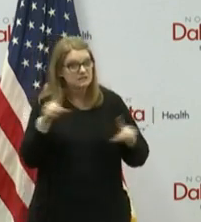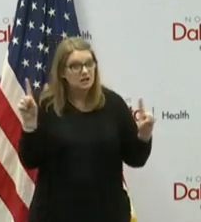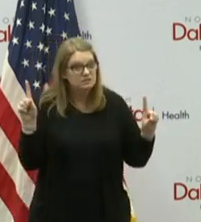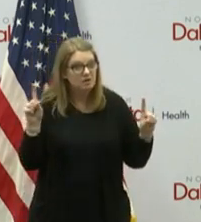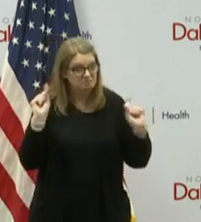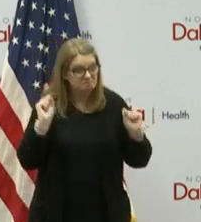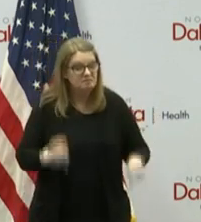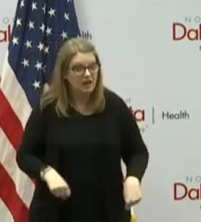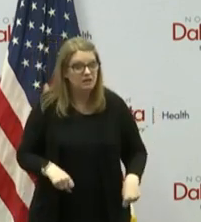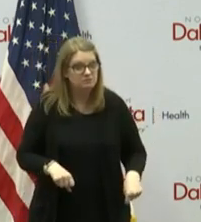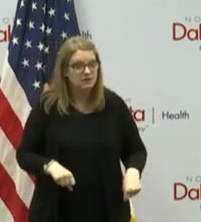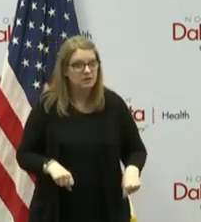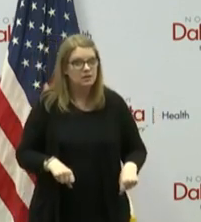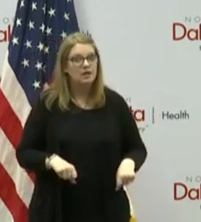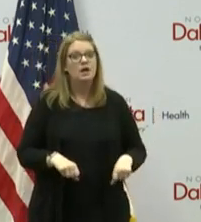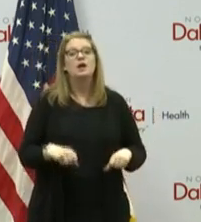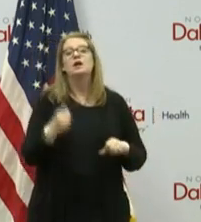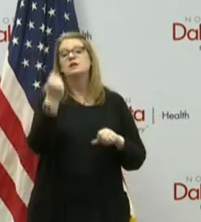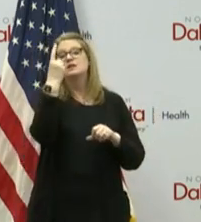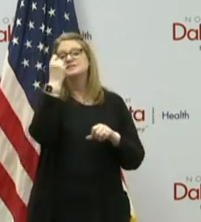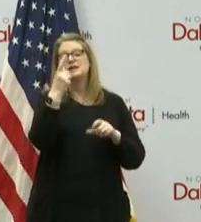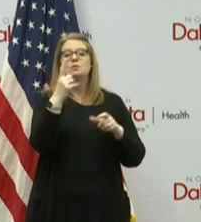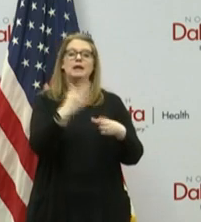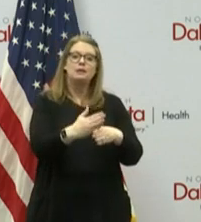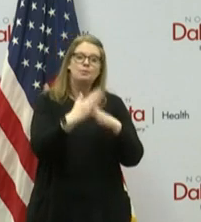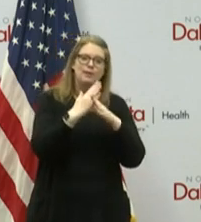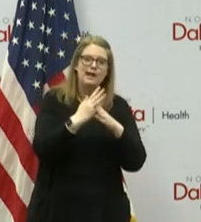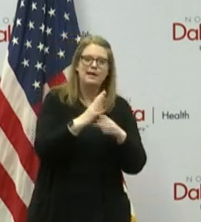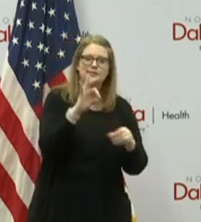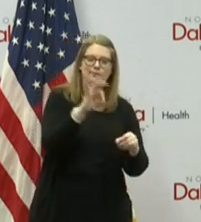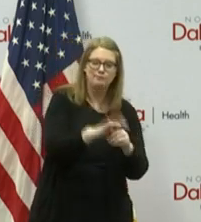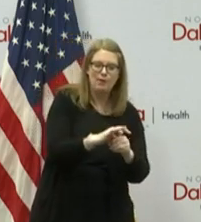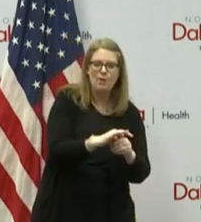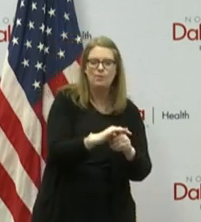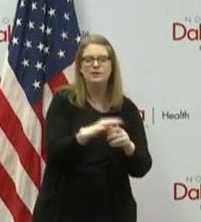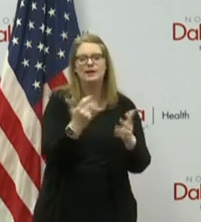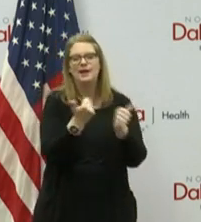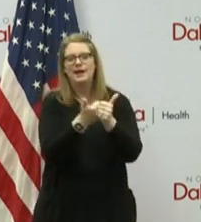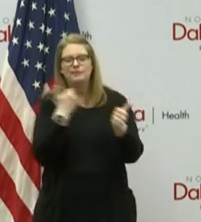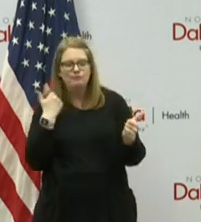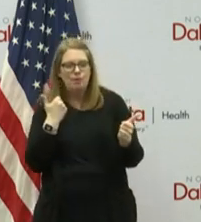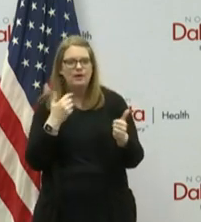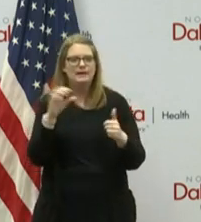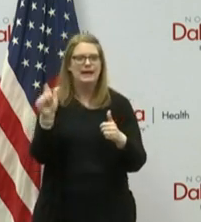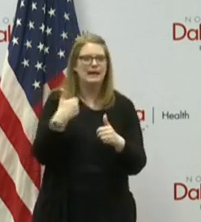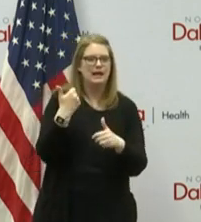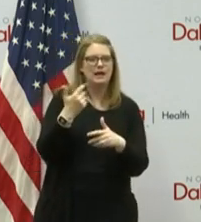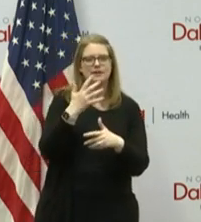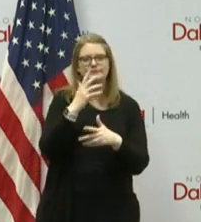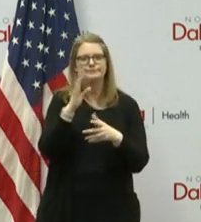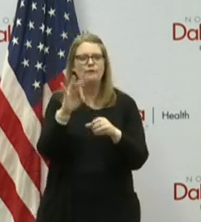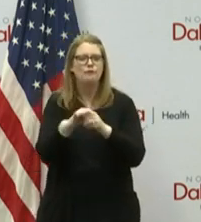BY MAIL IN MOST COUNTIES AND THAT'S BEEN GOING ON FOR SOME TIME. WE KNOW THAT VOTING BY MAIL CAN WORK IN NORTH DAKOTA AND IN A